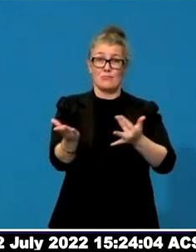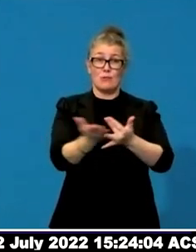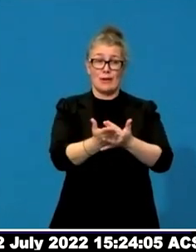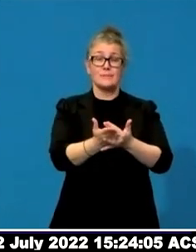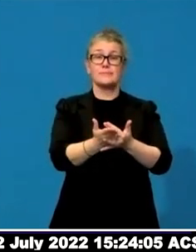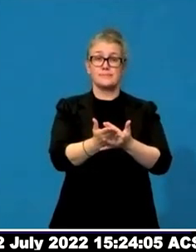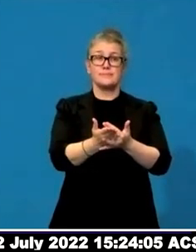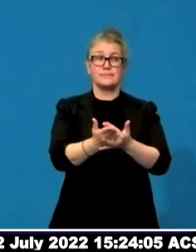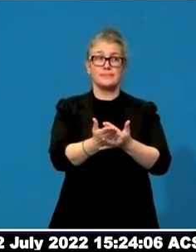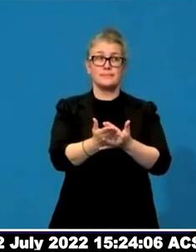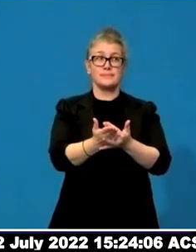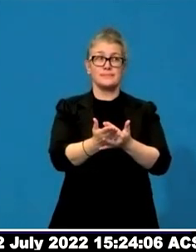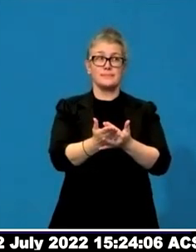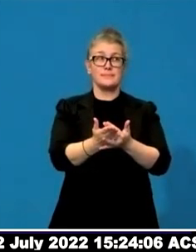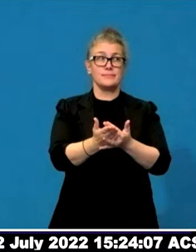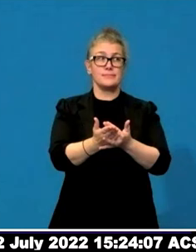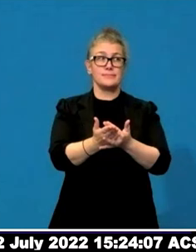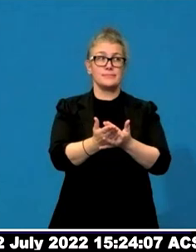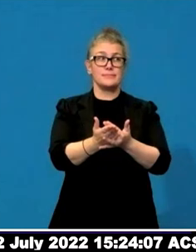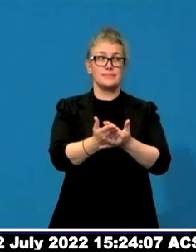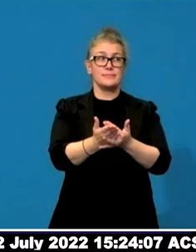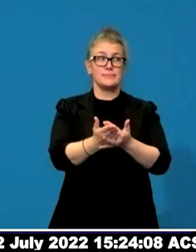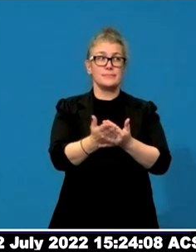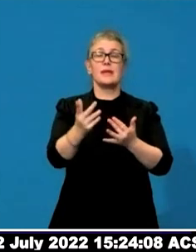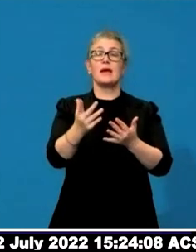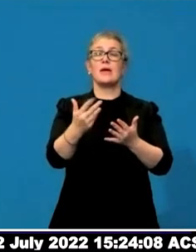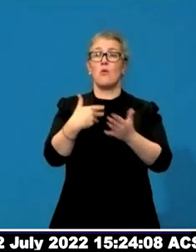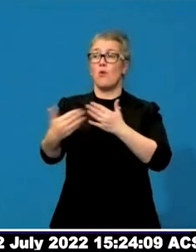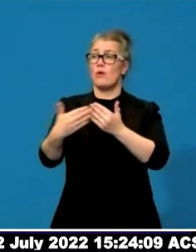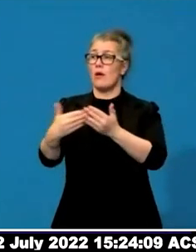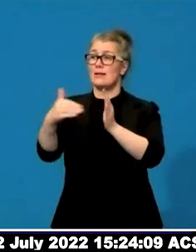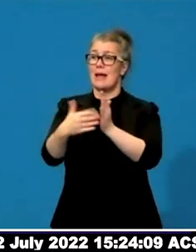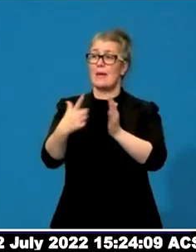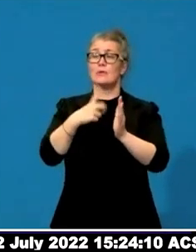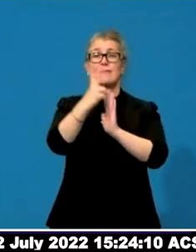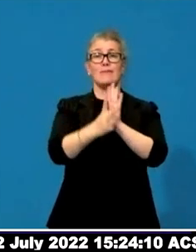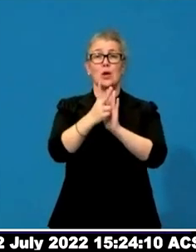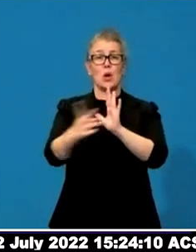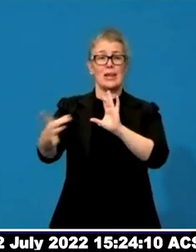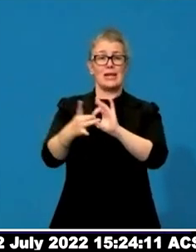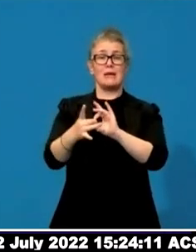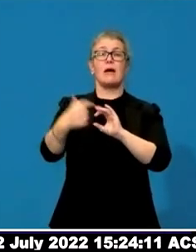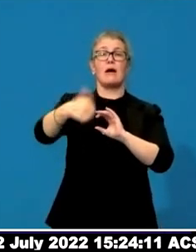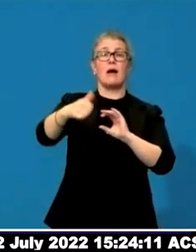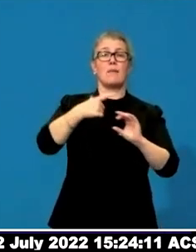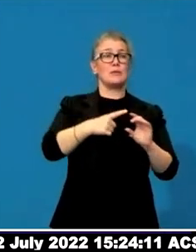The Namok family. Right. That's been organised. I see. That's from earlier today. Very good.